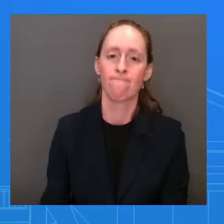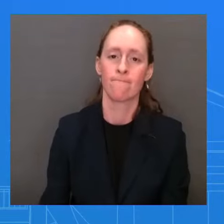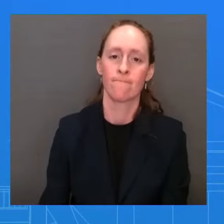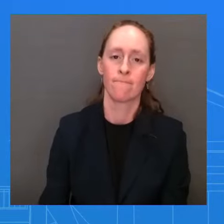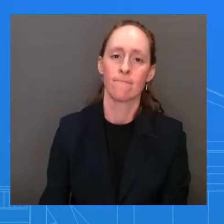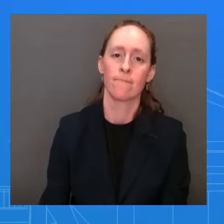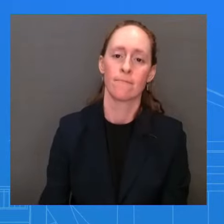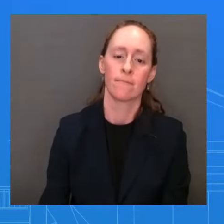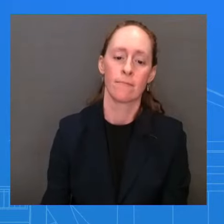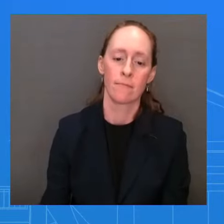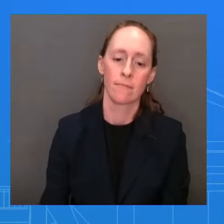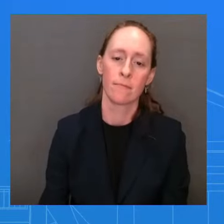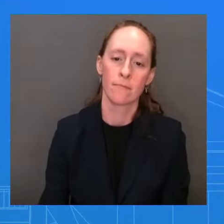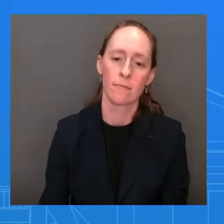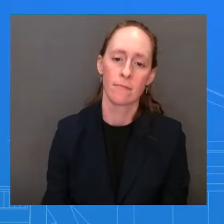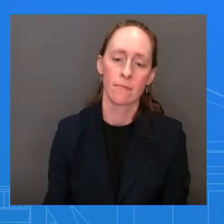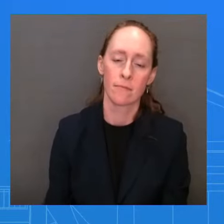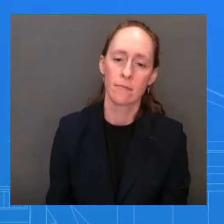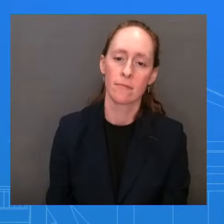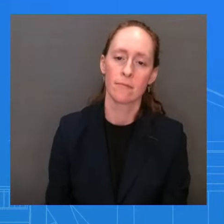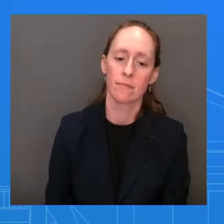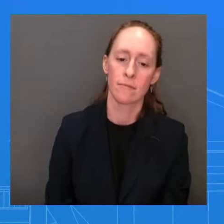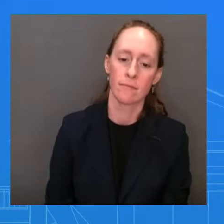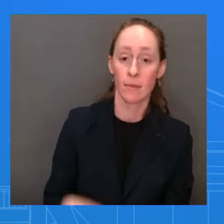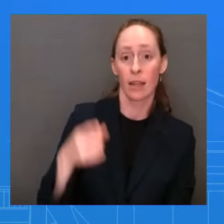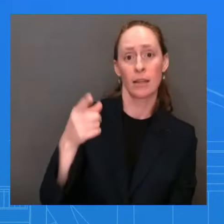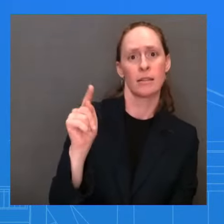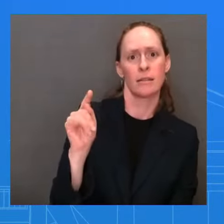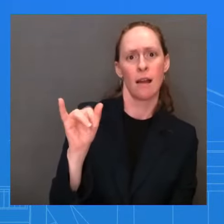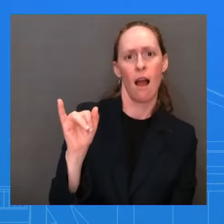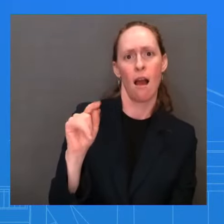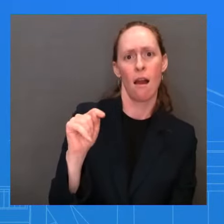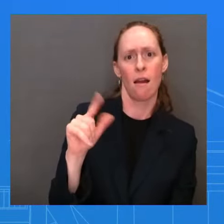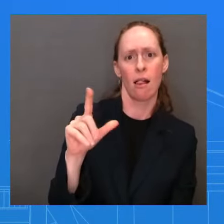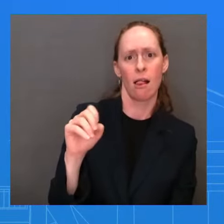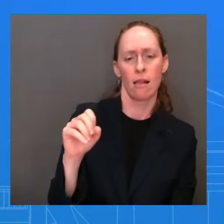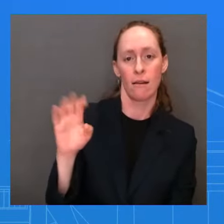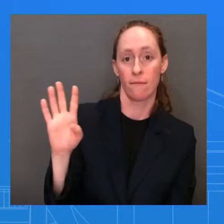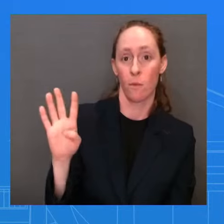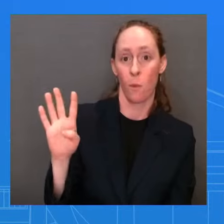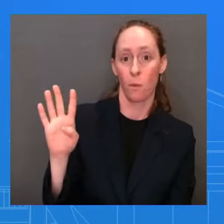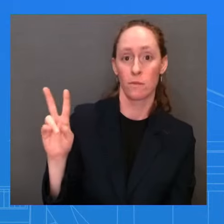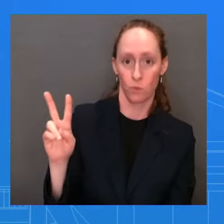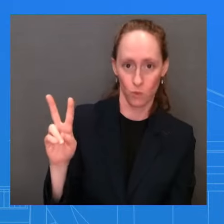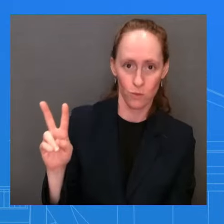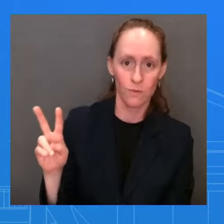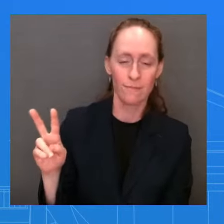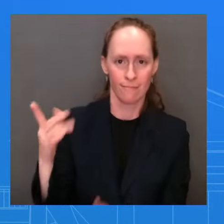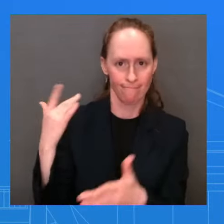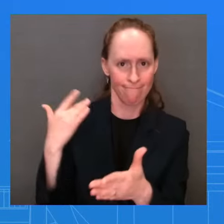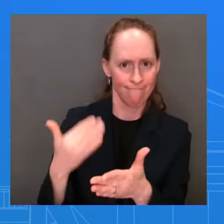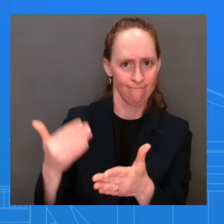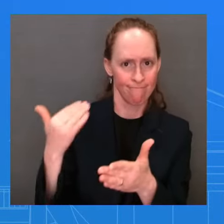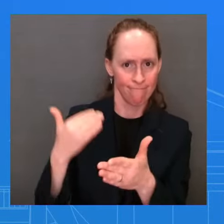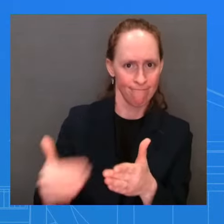Where are you on preparing for that specifically for migrants coming from Central America? I know we've talked in here about the four countries